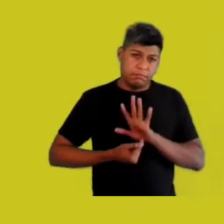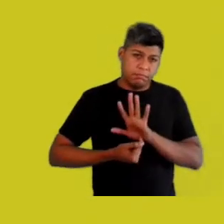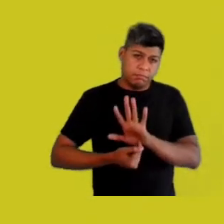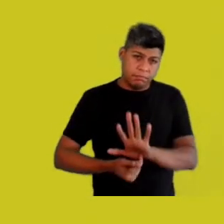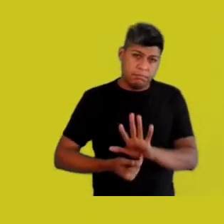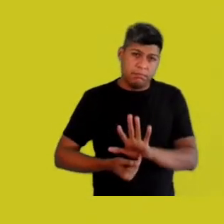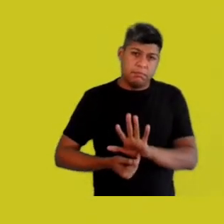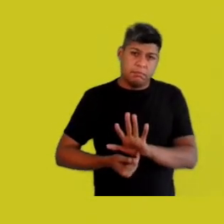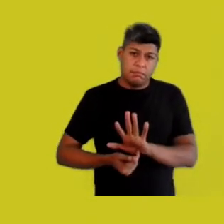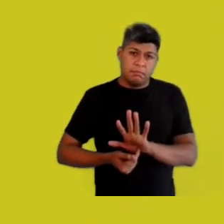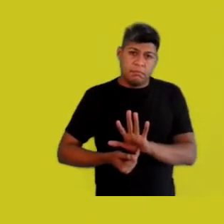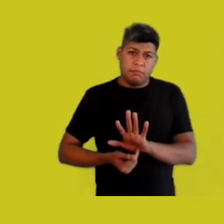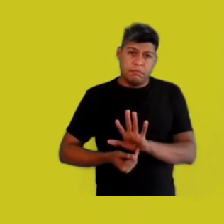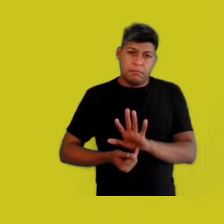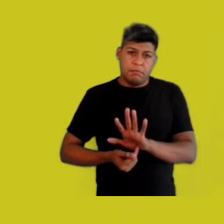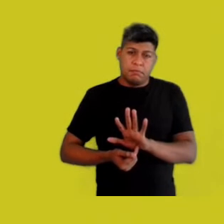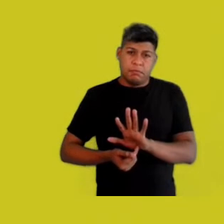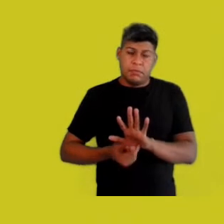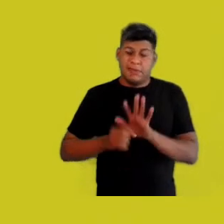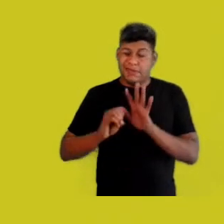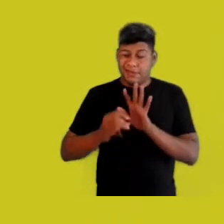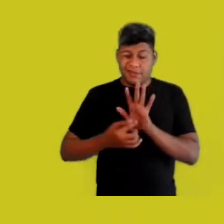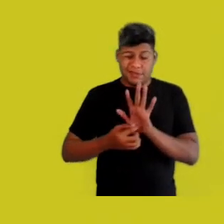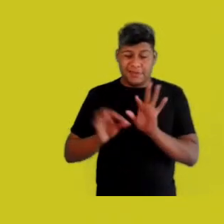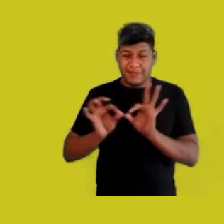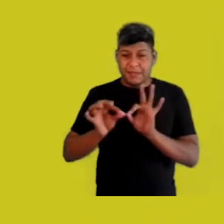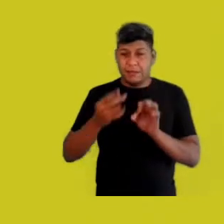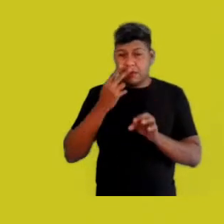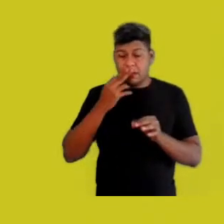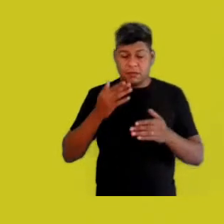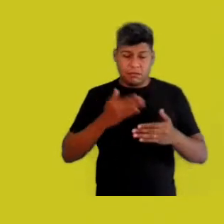we’ll get back to dynamics of capture